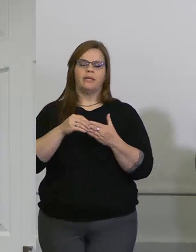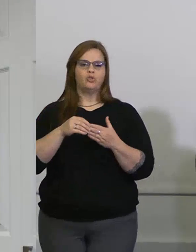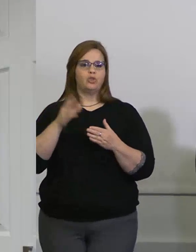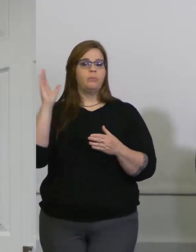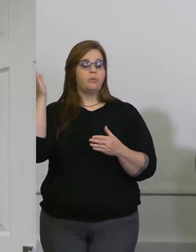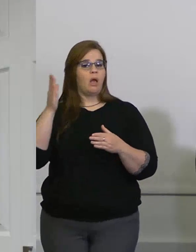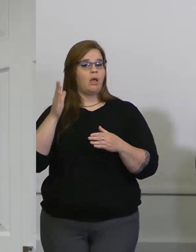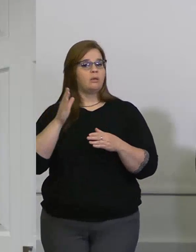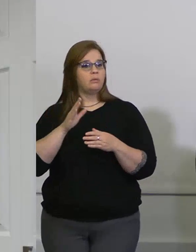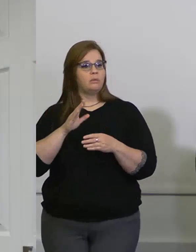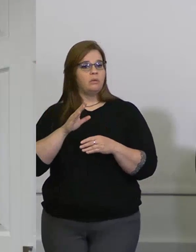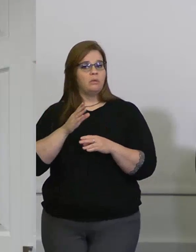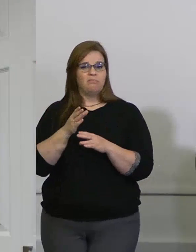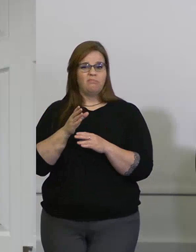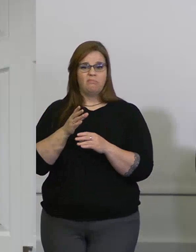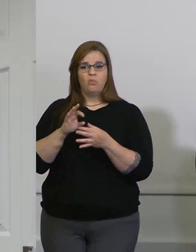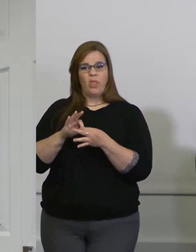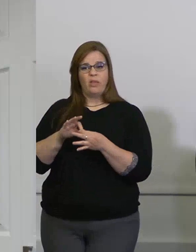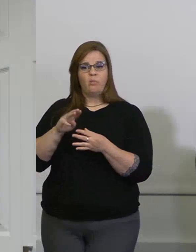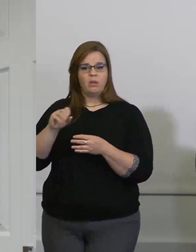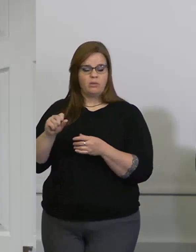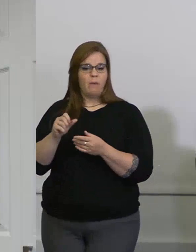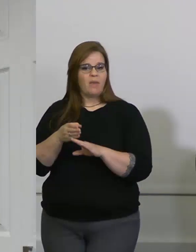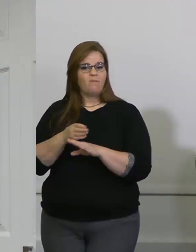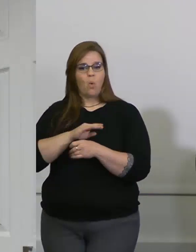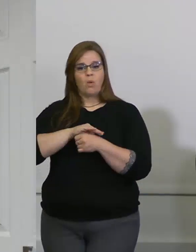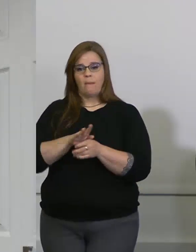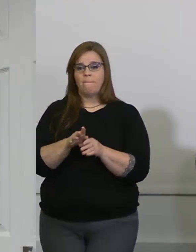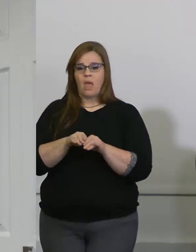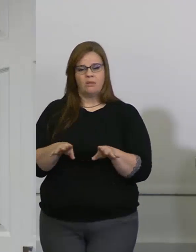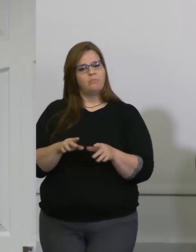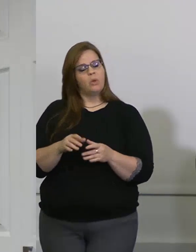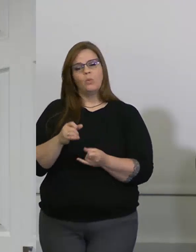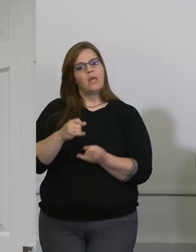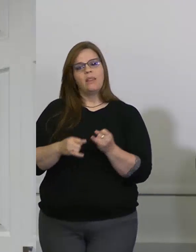pandemic was probably the last live talk everybody did for three years.